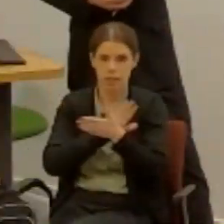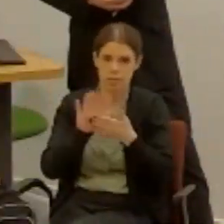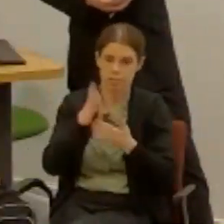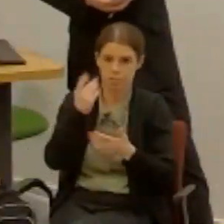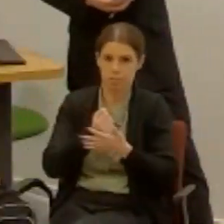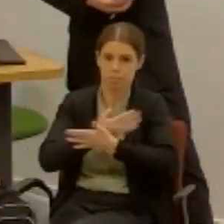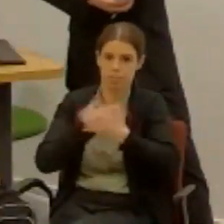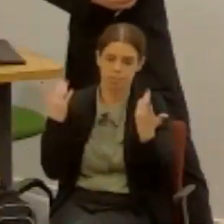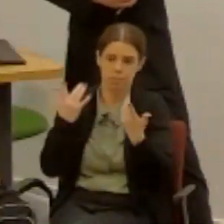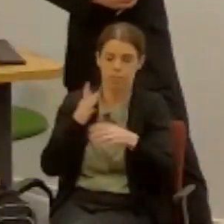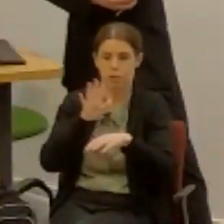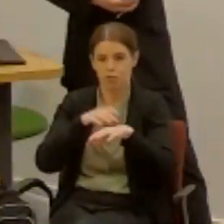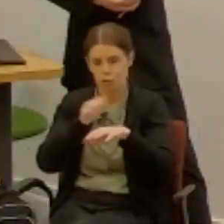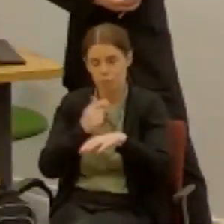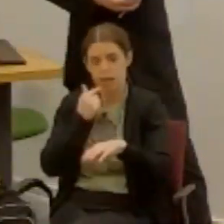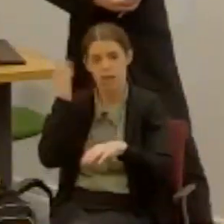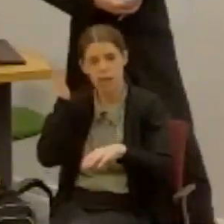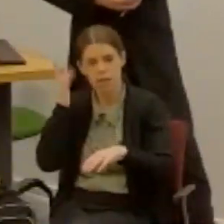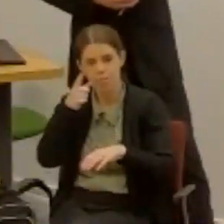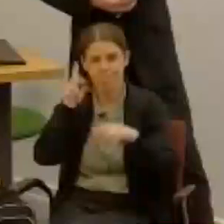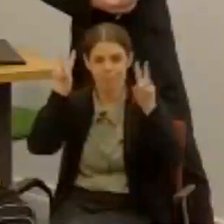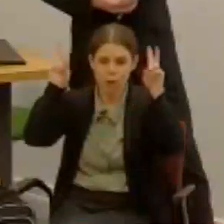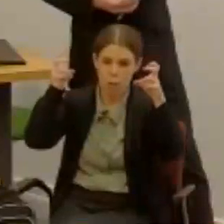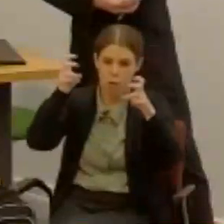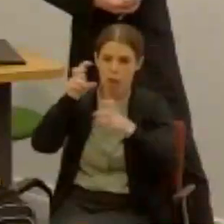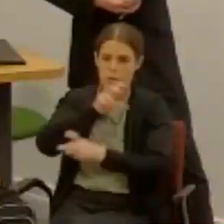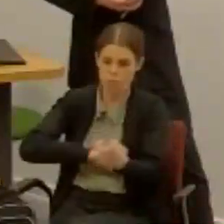It's done these Christmas lectures which take a complex topic and try to share with everybody.